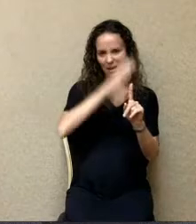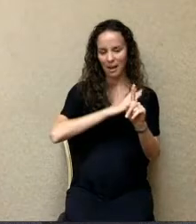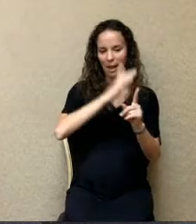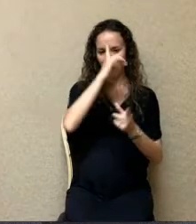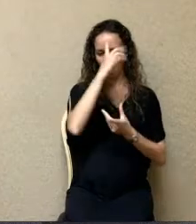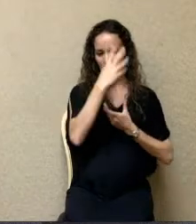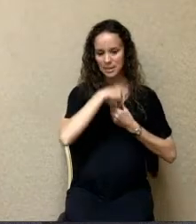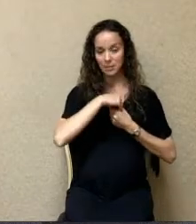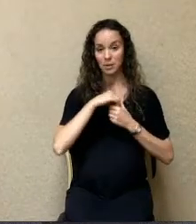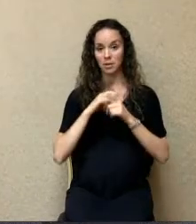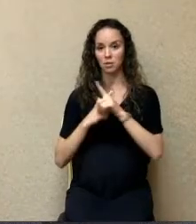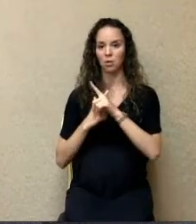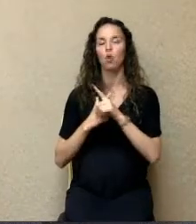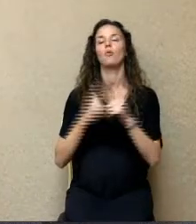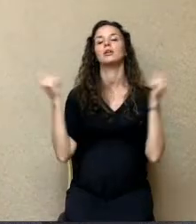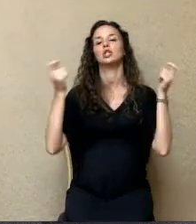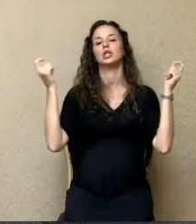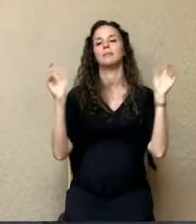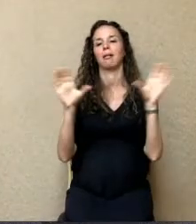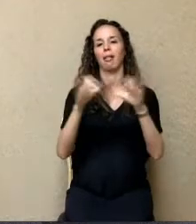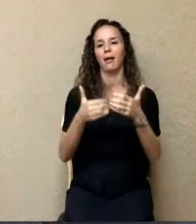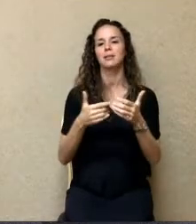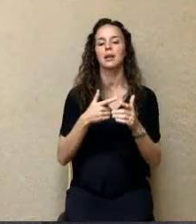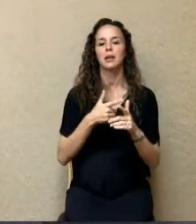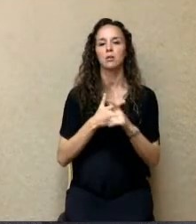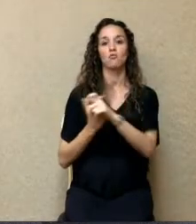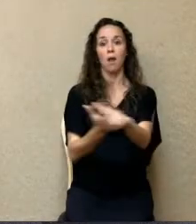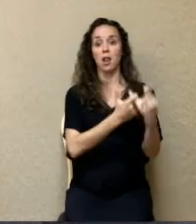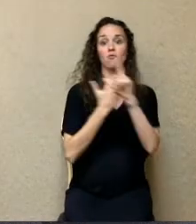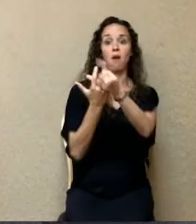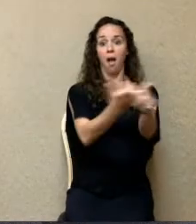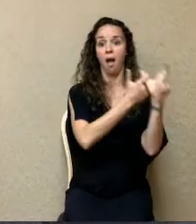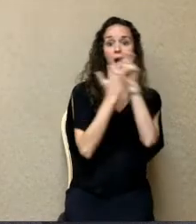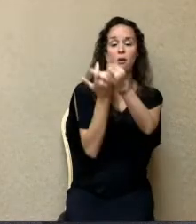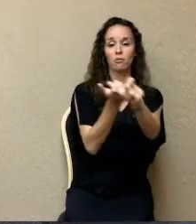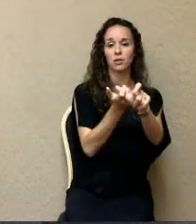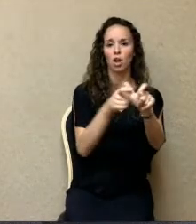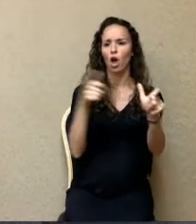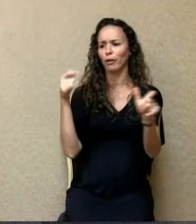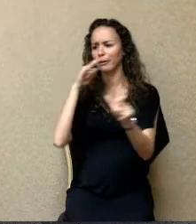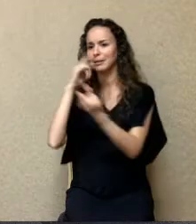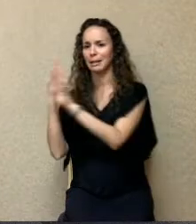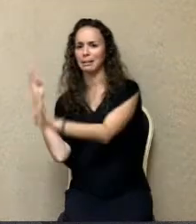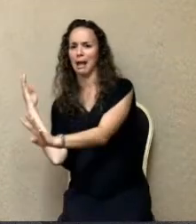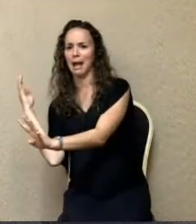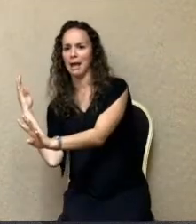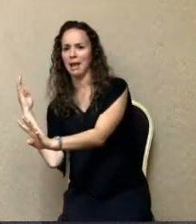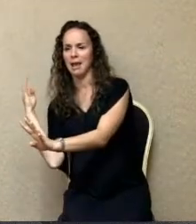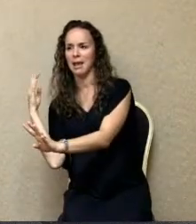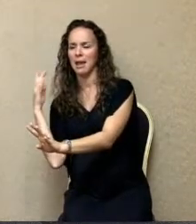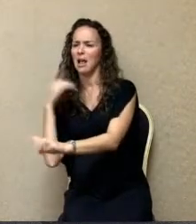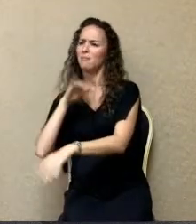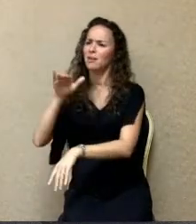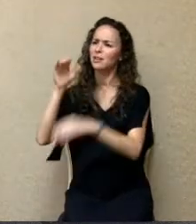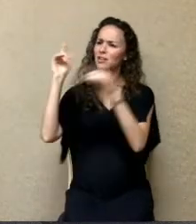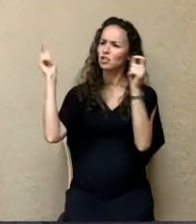He's running around the gym and all the other kids are in these lines doing exercises, and I say to the gym teacher, why isn't Garrison in line?